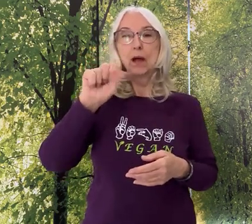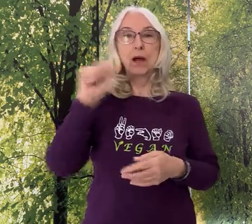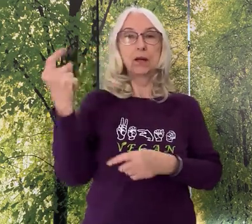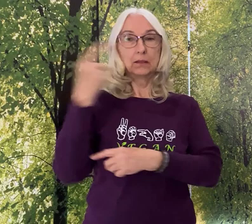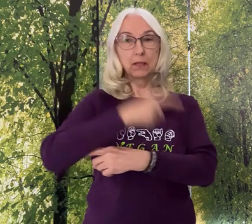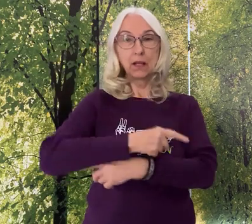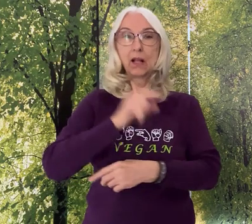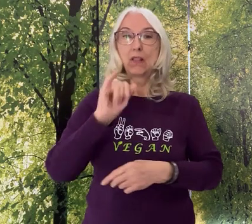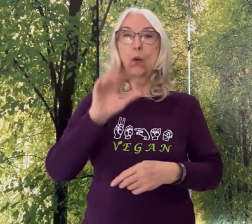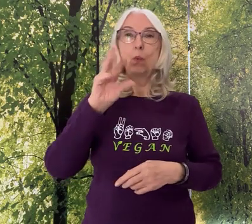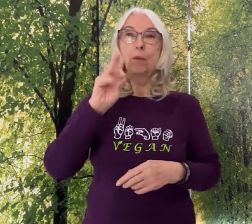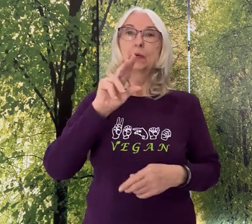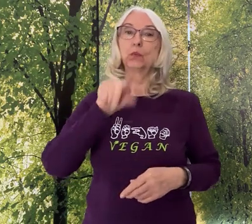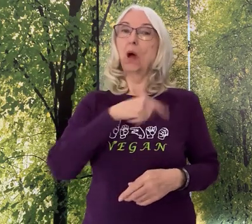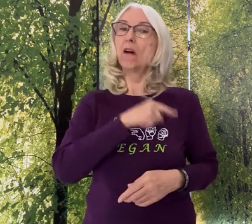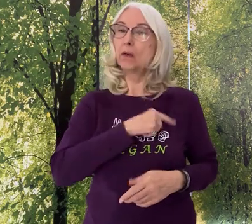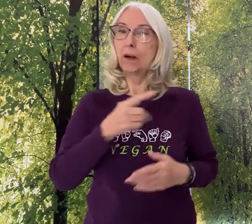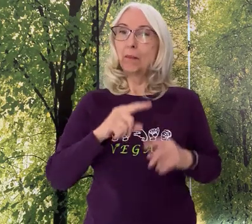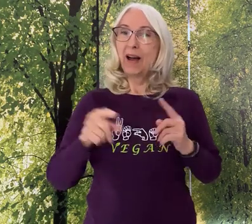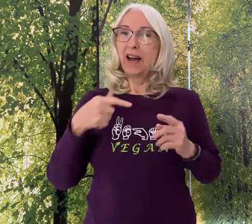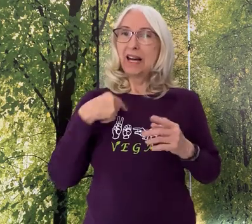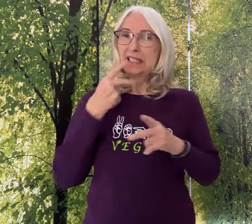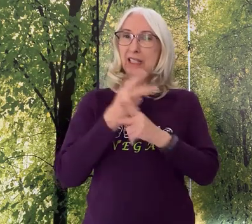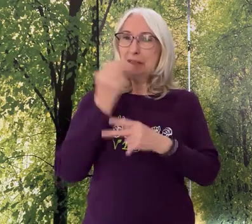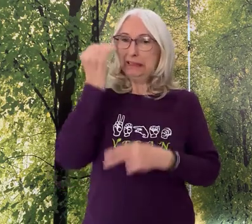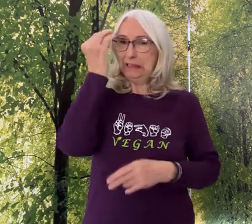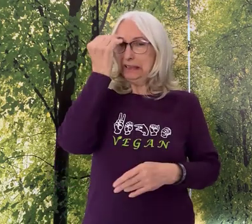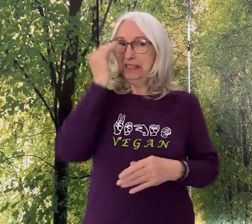a day, it would qualify. But I kept thinking,